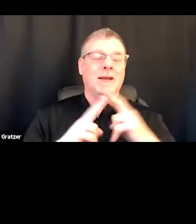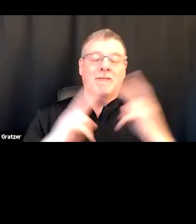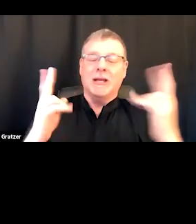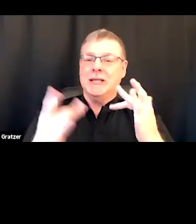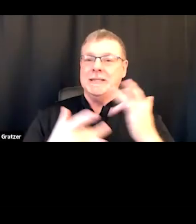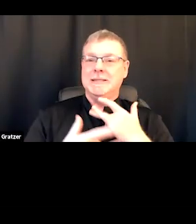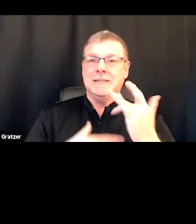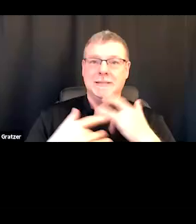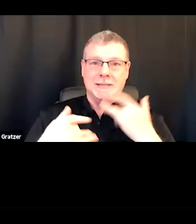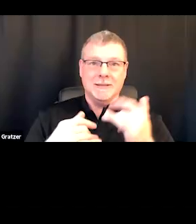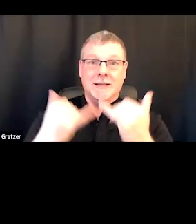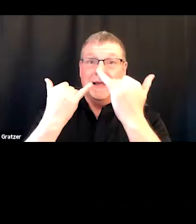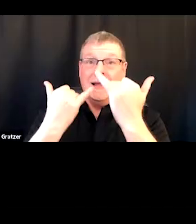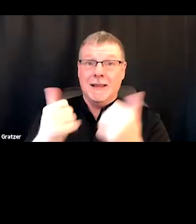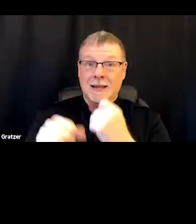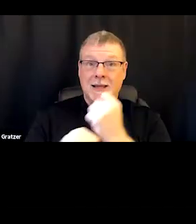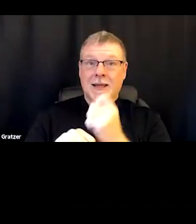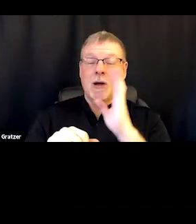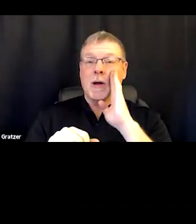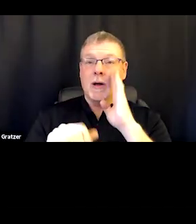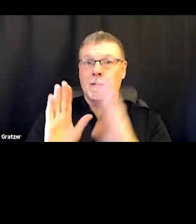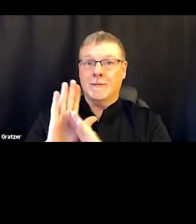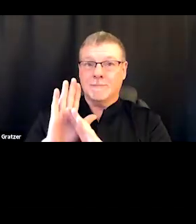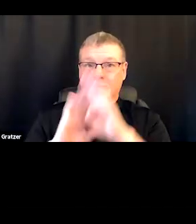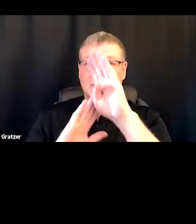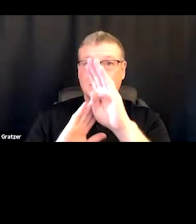that this year we will be launching a pilot